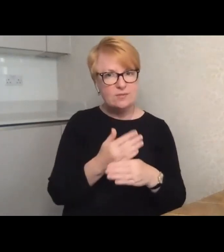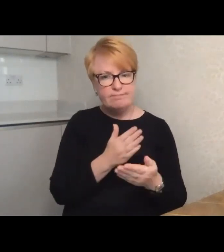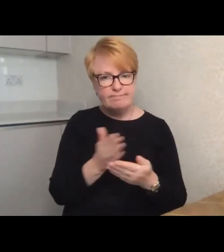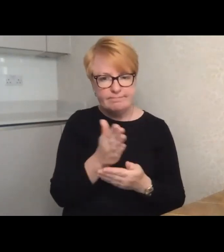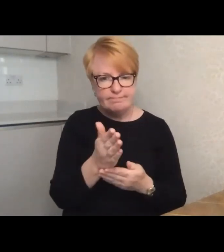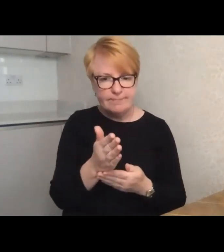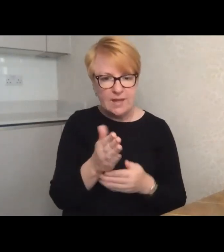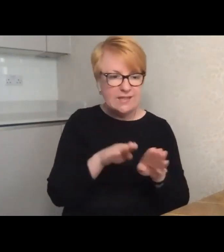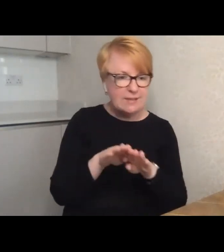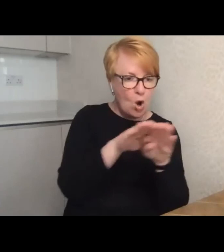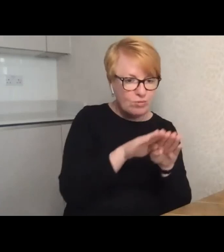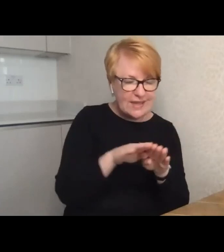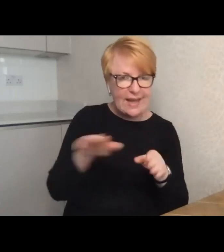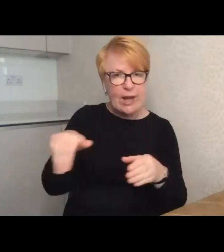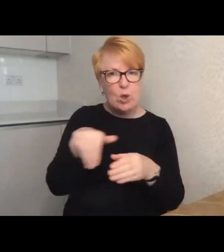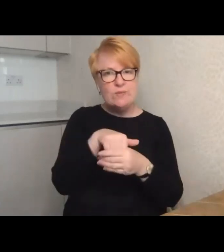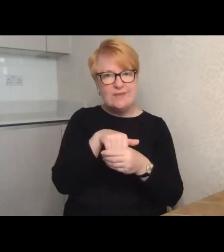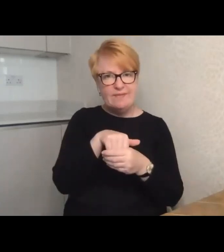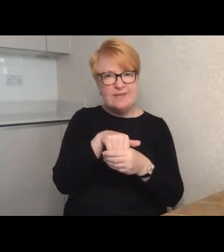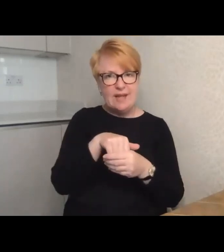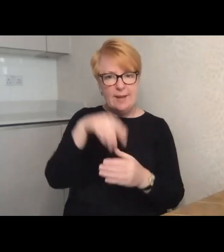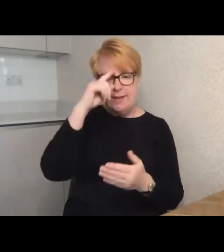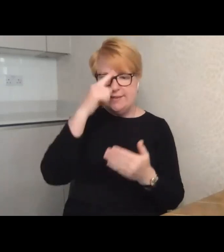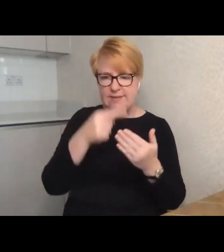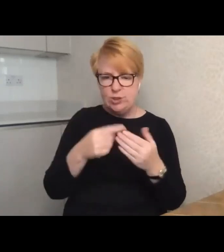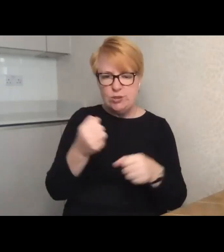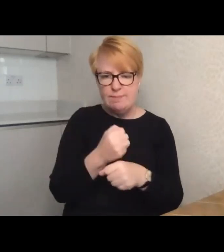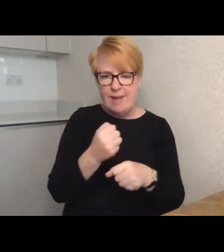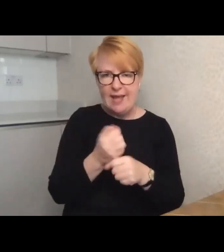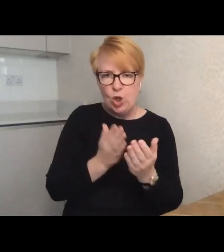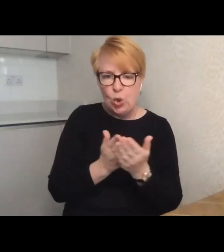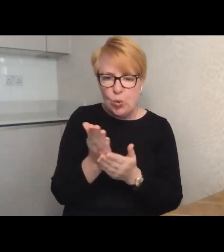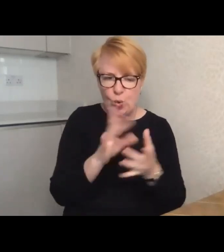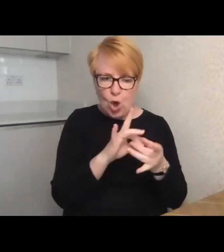How should decisions be made during the process of collaboration between artists and communities?